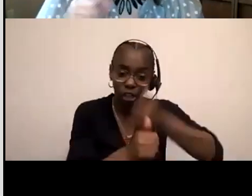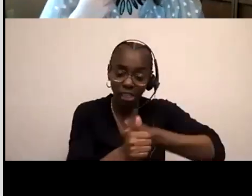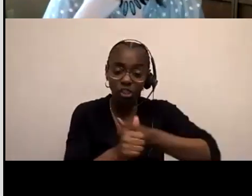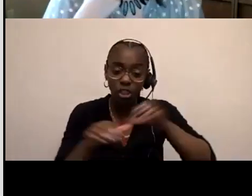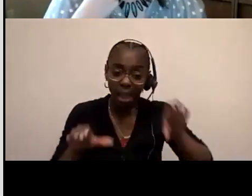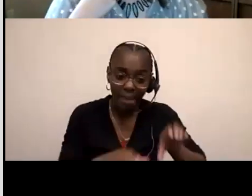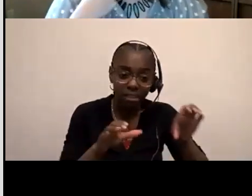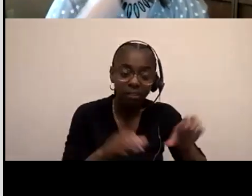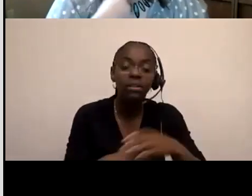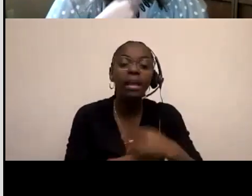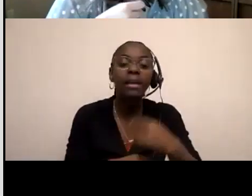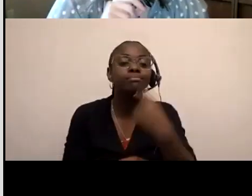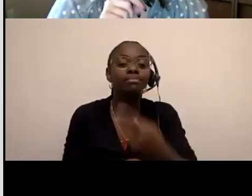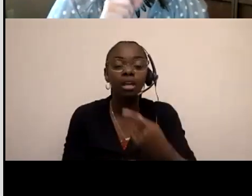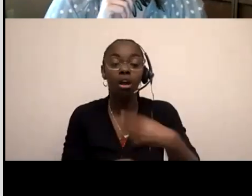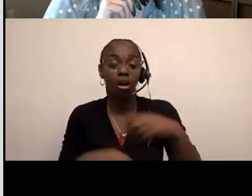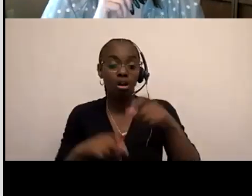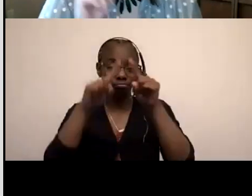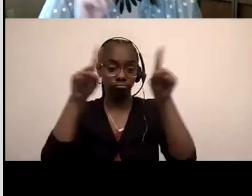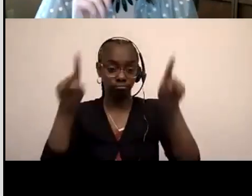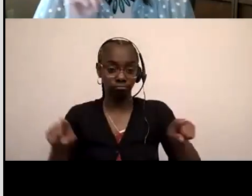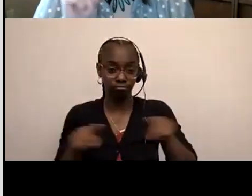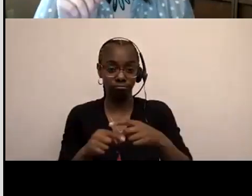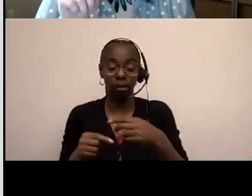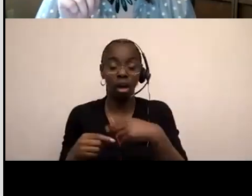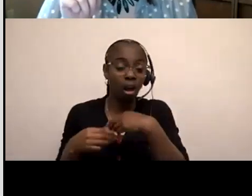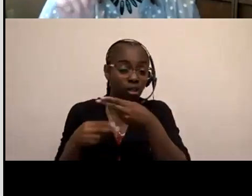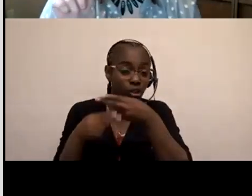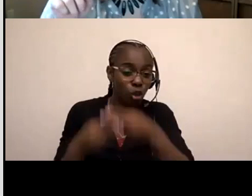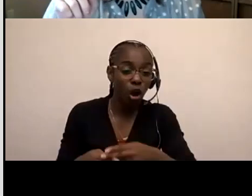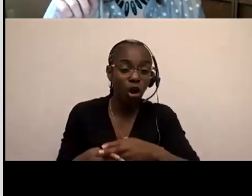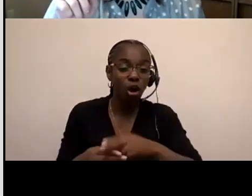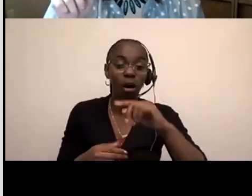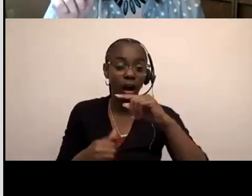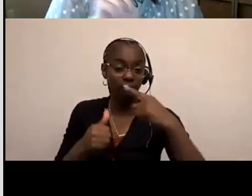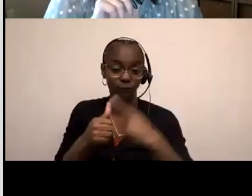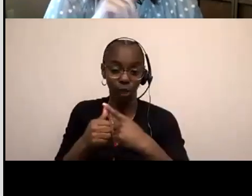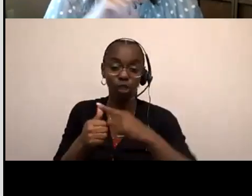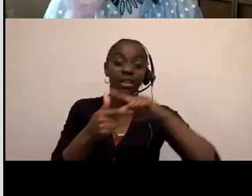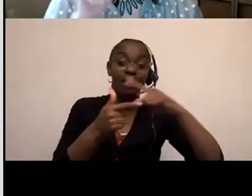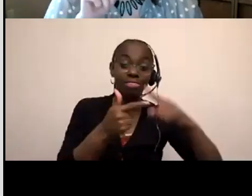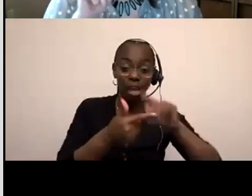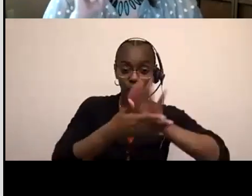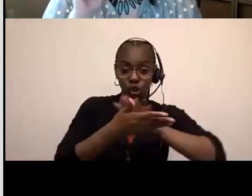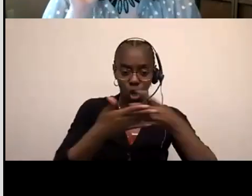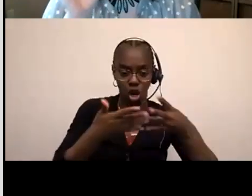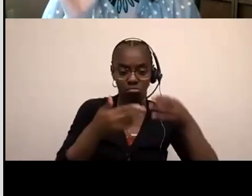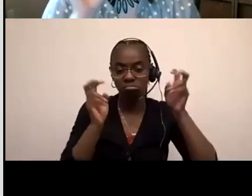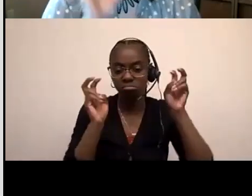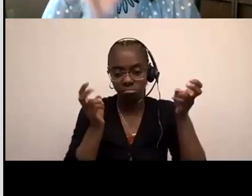IS CALLED A "FIRST, THEN" CHART AND I'M GOING TO GIVE YOU ACCESS TO THESE TO PRINT OUT. THEY HAVE A LOT OF